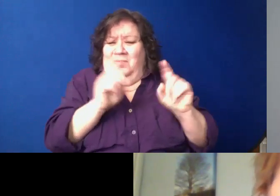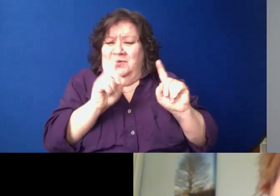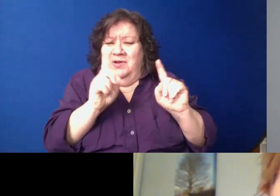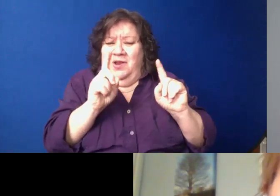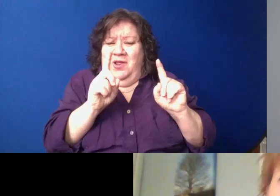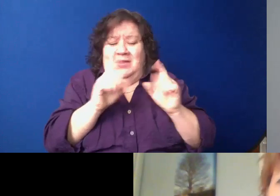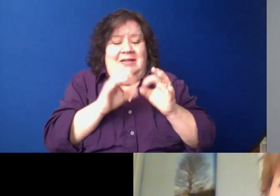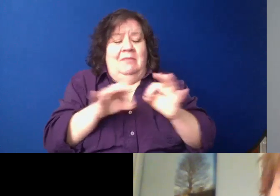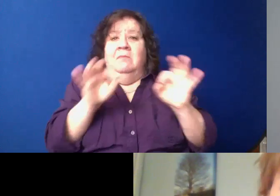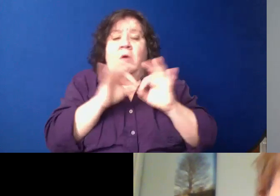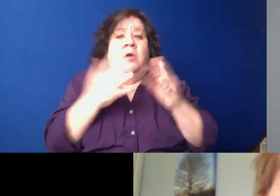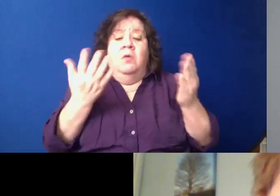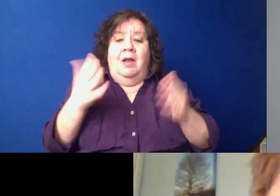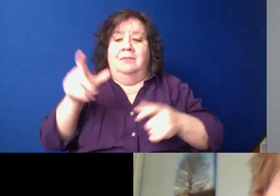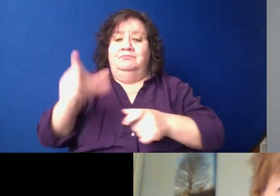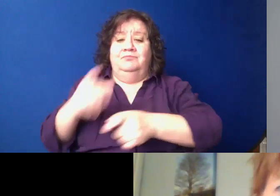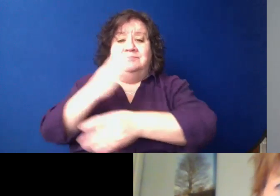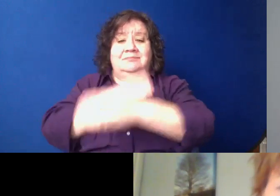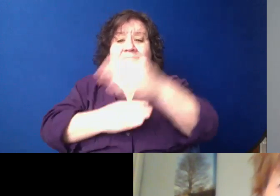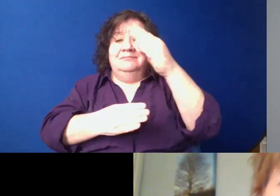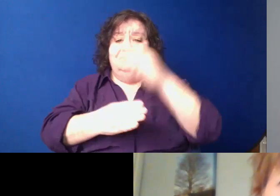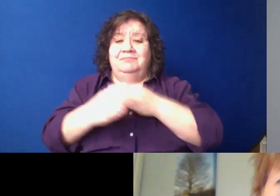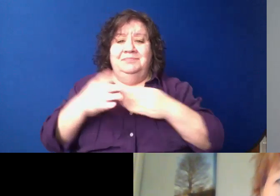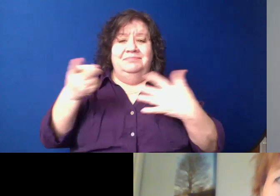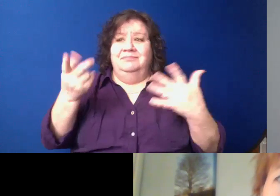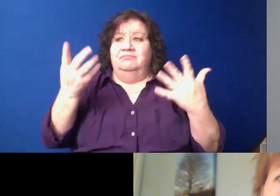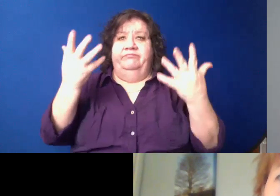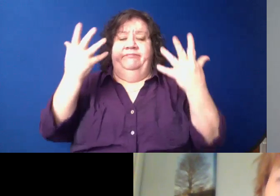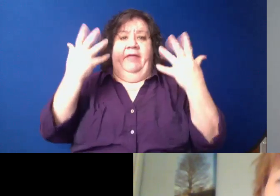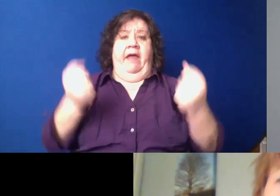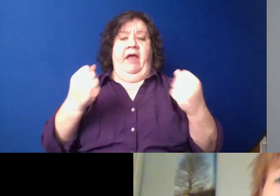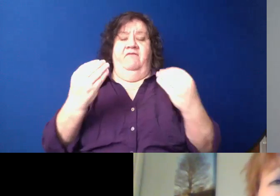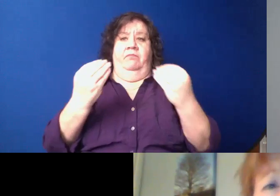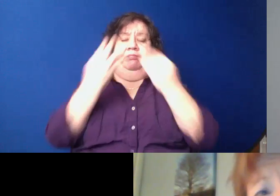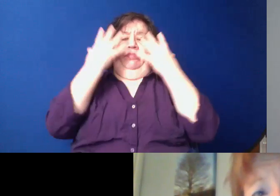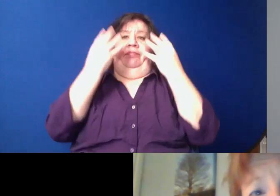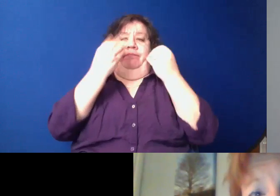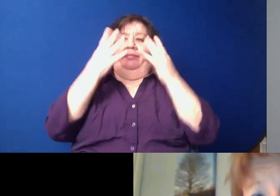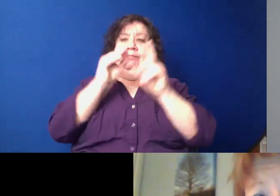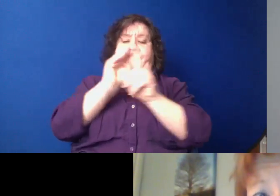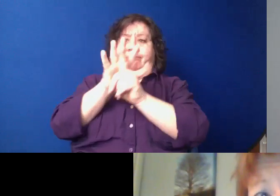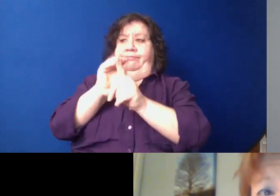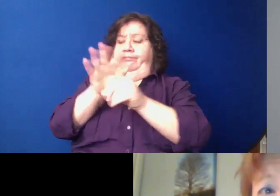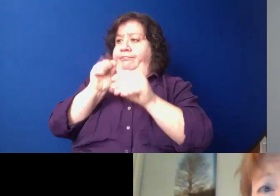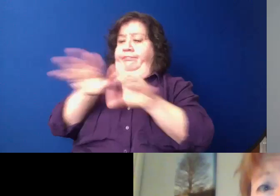the over representation in institutions and closed settings all of the measures to prevent covet 19